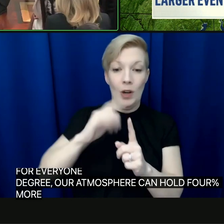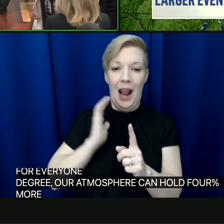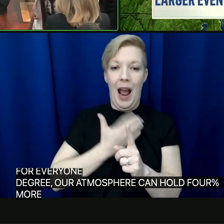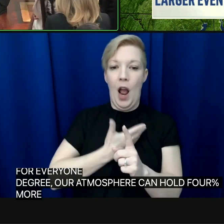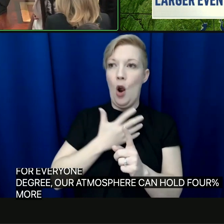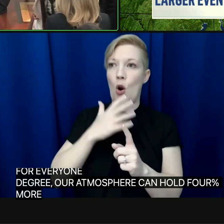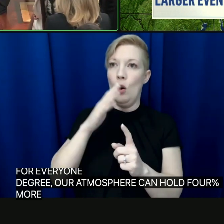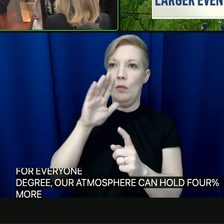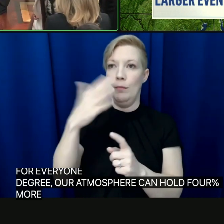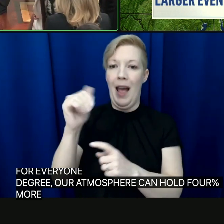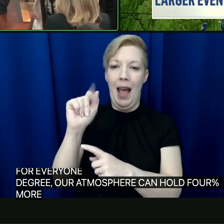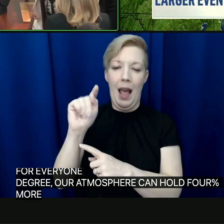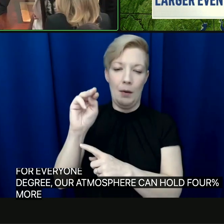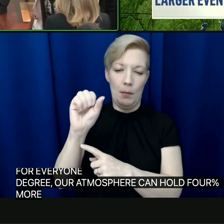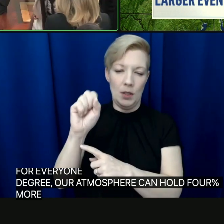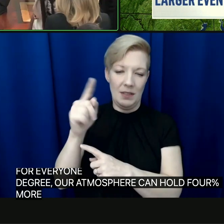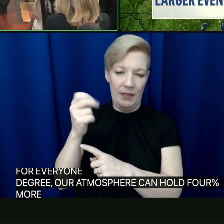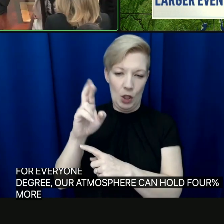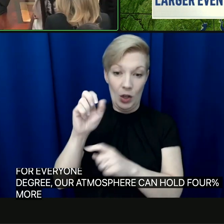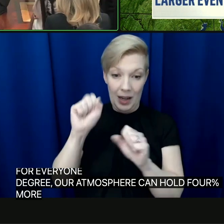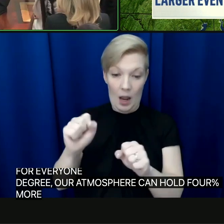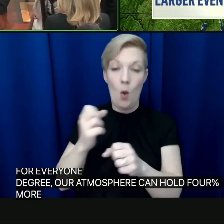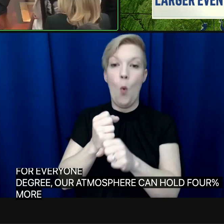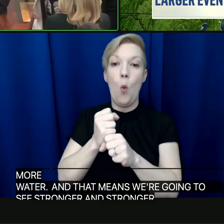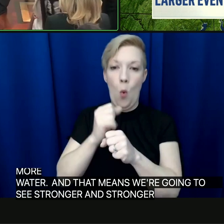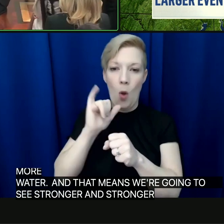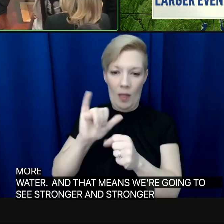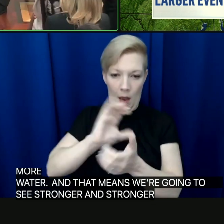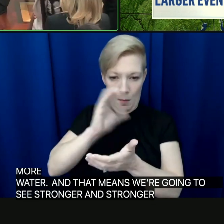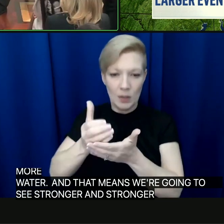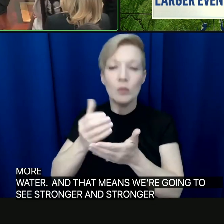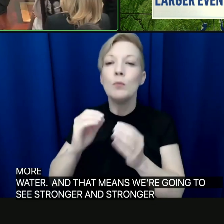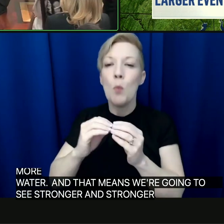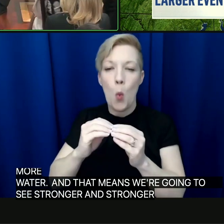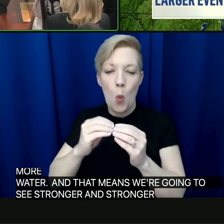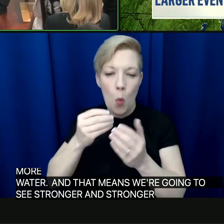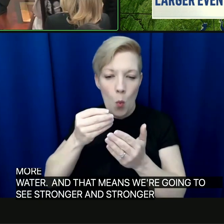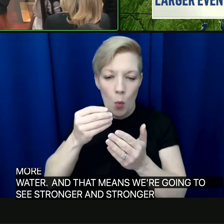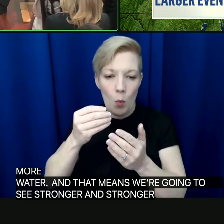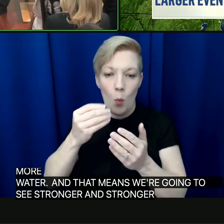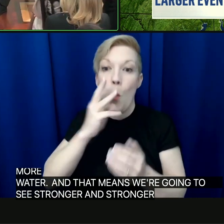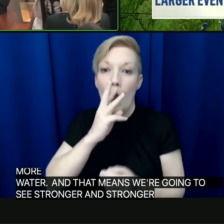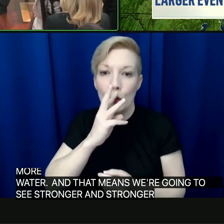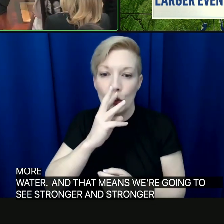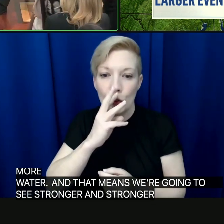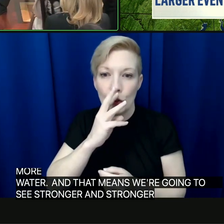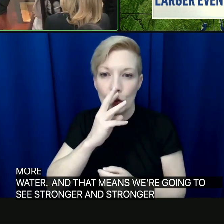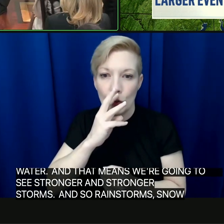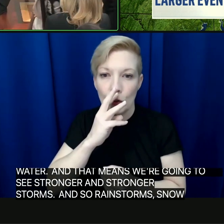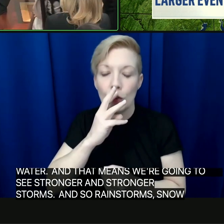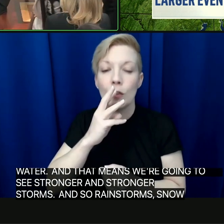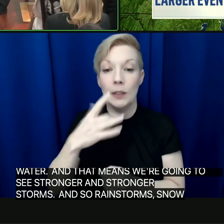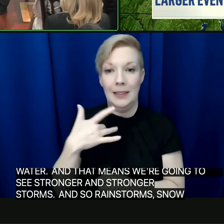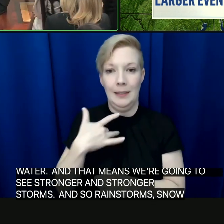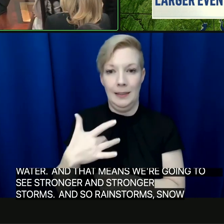and stronger storms. And so rainstorms, snowstorms are much more likely to become larger events